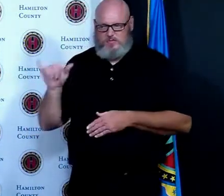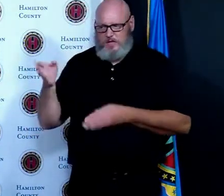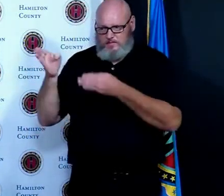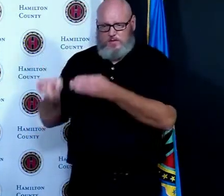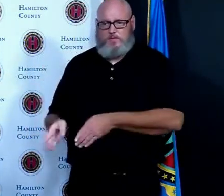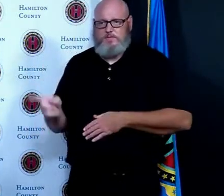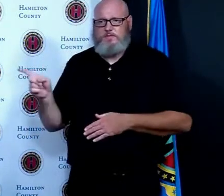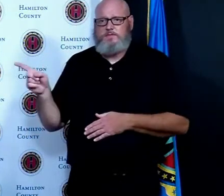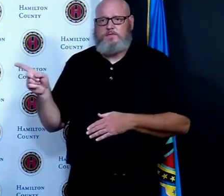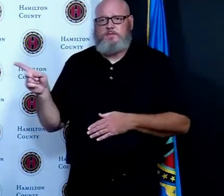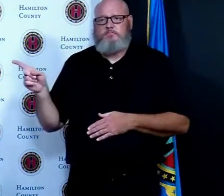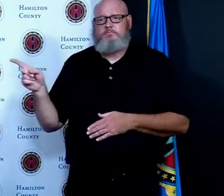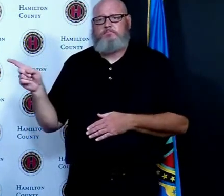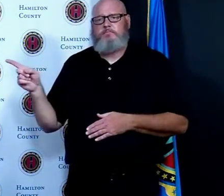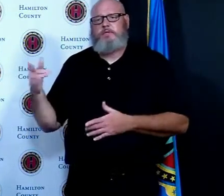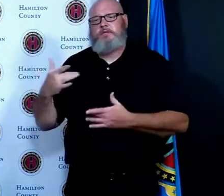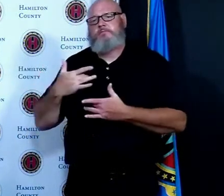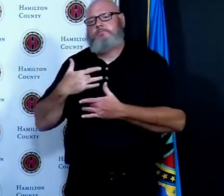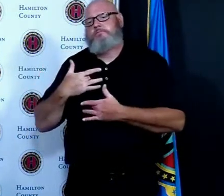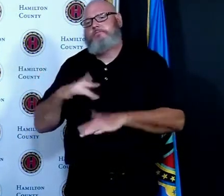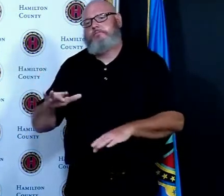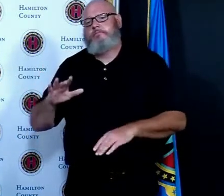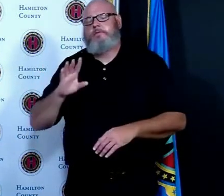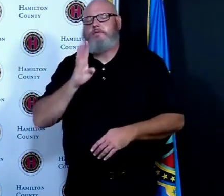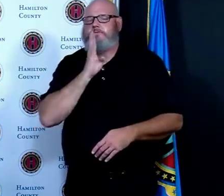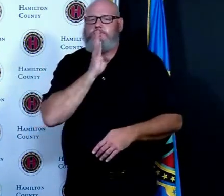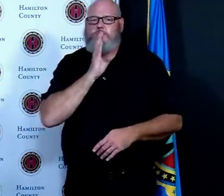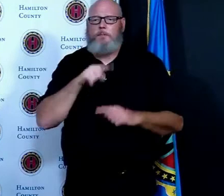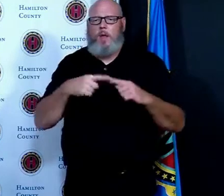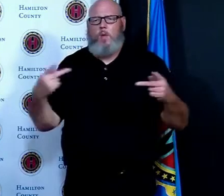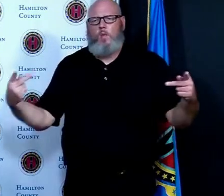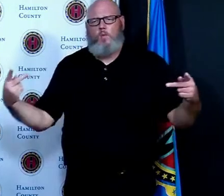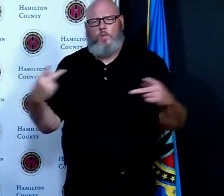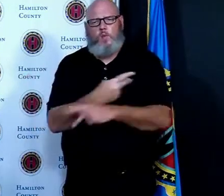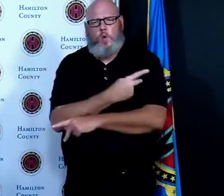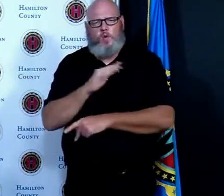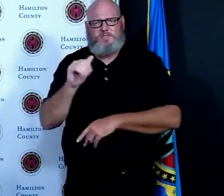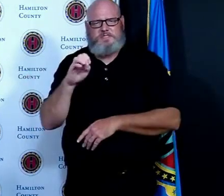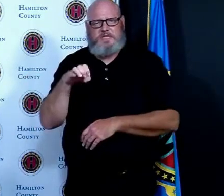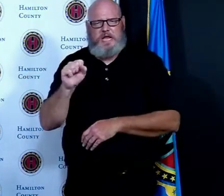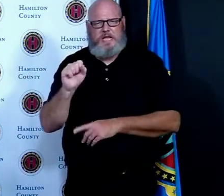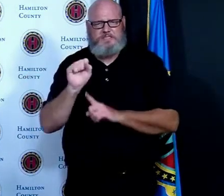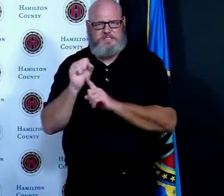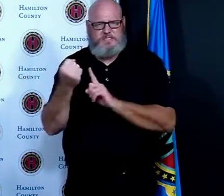case scenario and in the in the fact that you know I don't think necessarily took